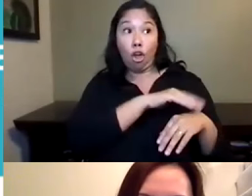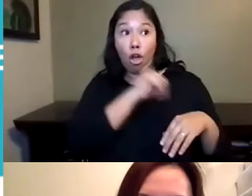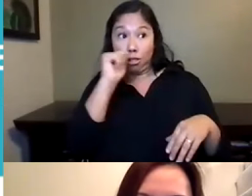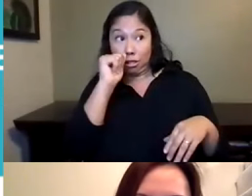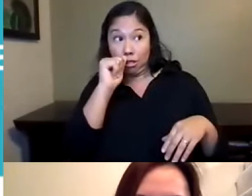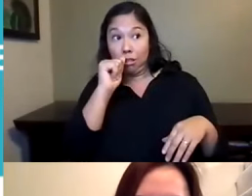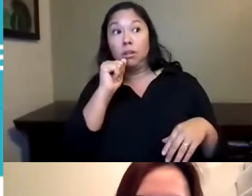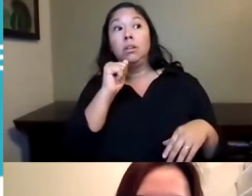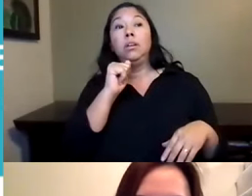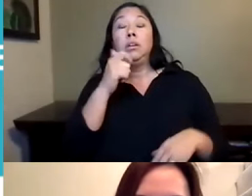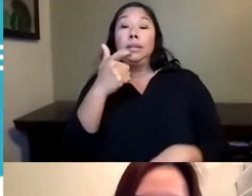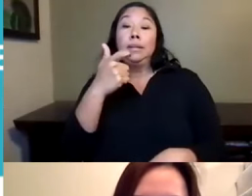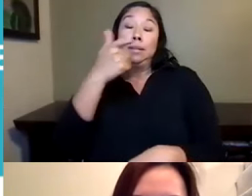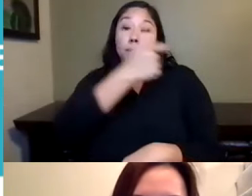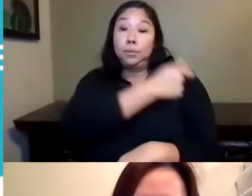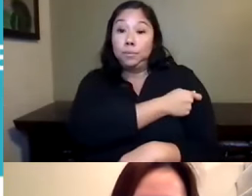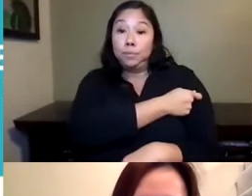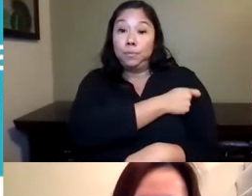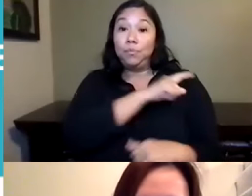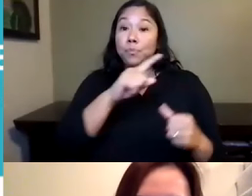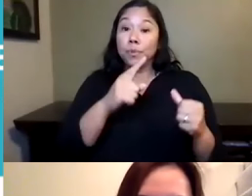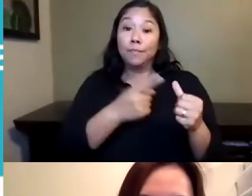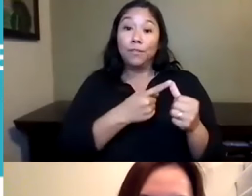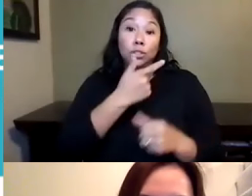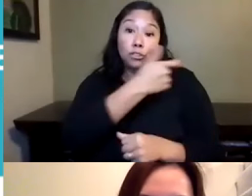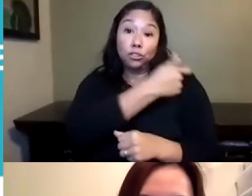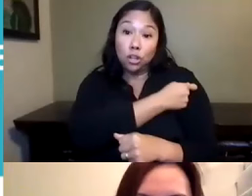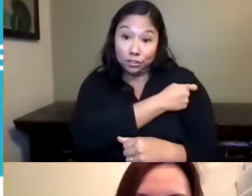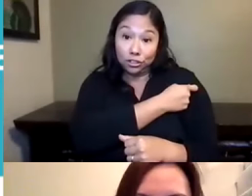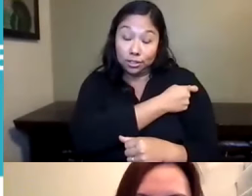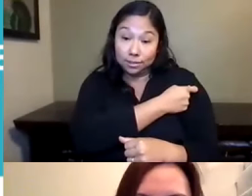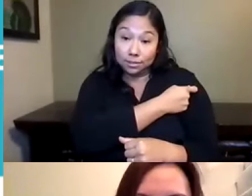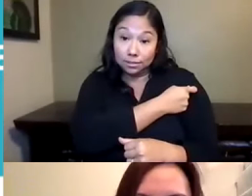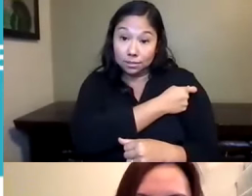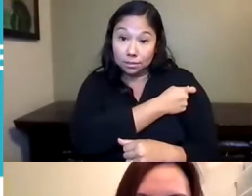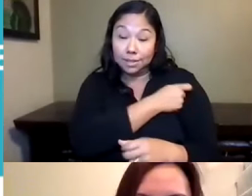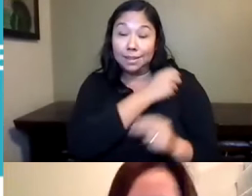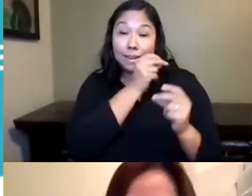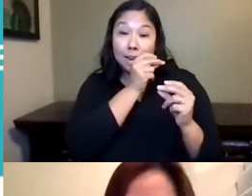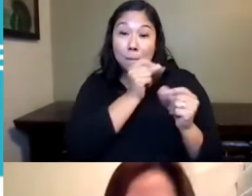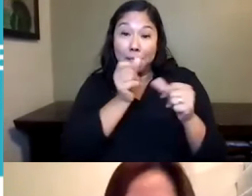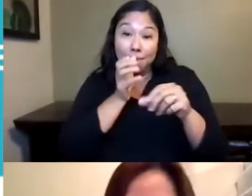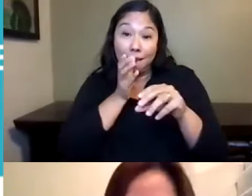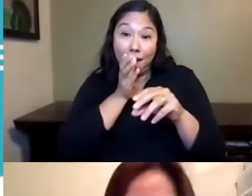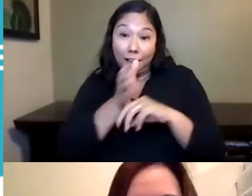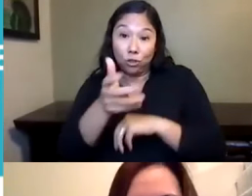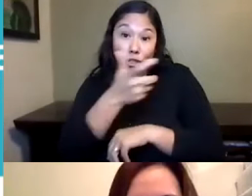You get vaccinated with your first injection, and then after your injection you will be asked